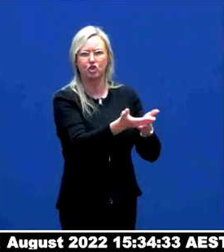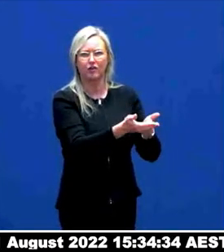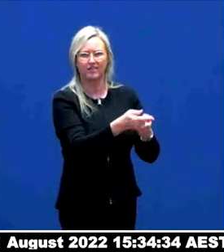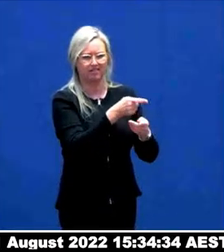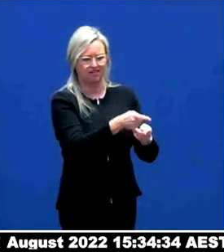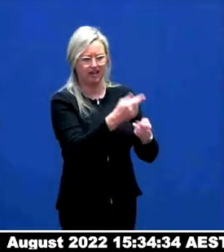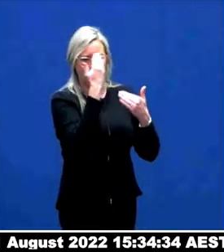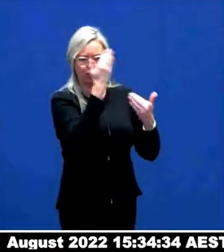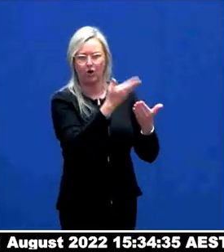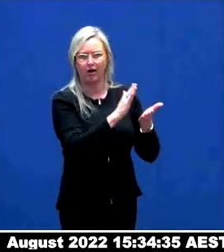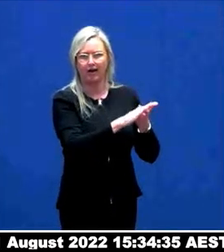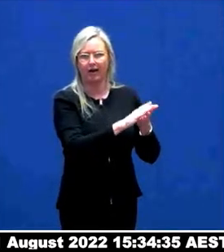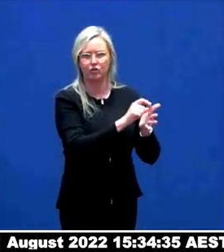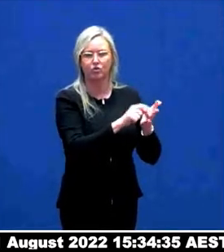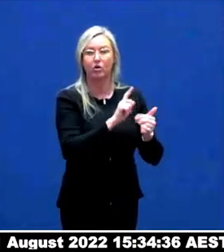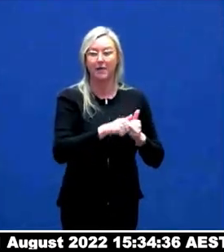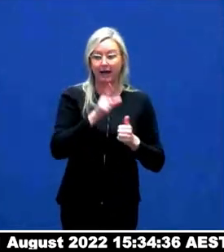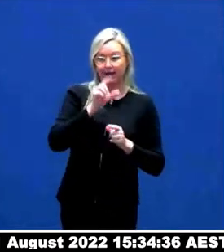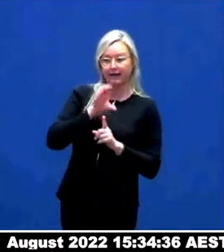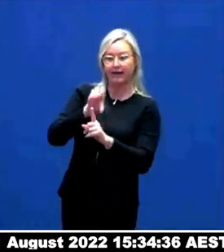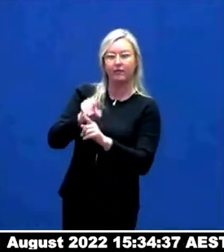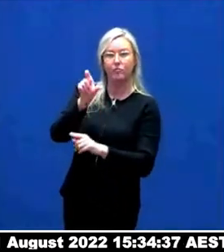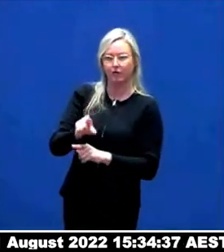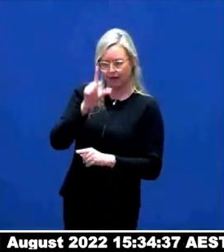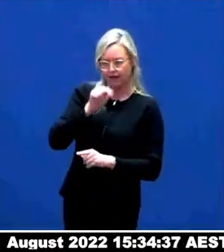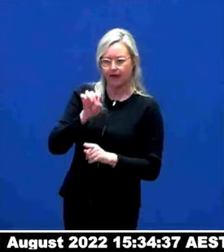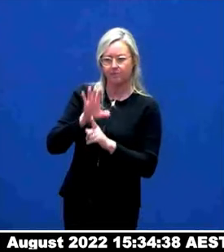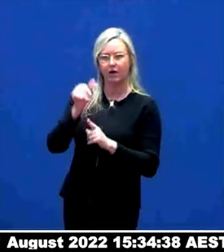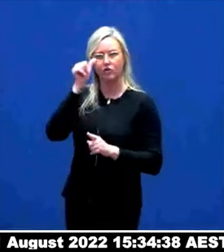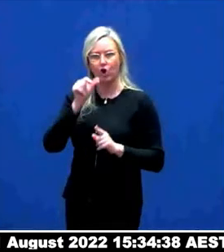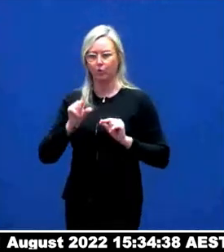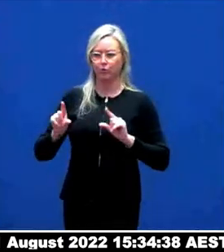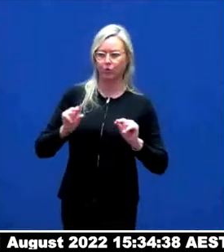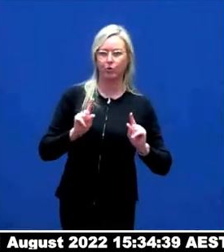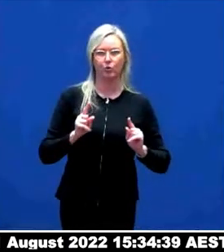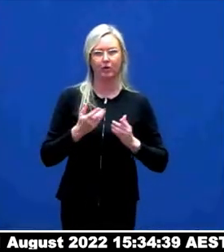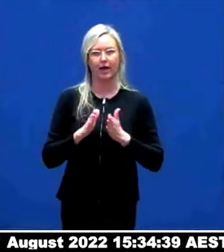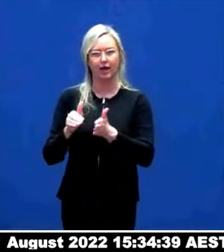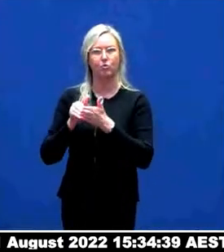can come up to Sydney. They can actually afford to do that more easily. Just seems, you know, like unnecessary.